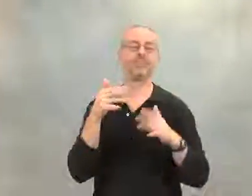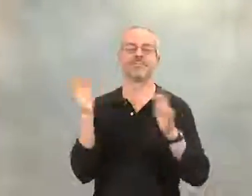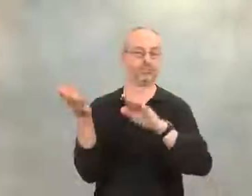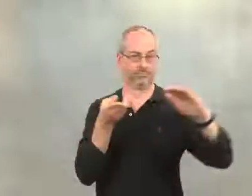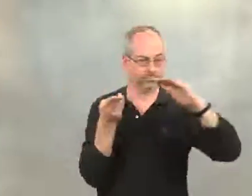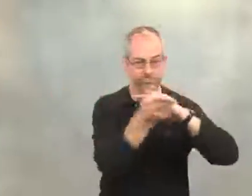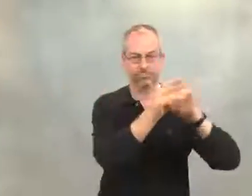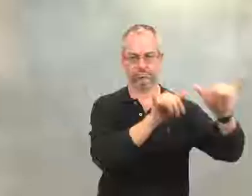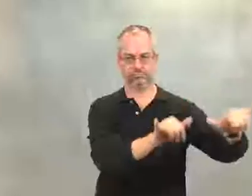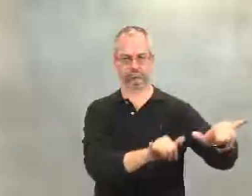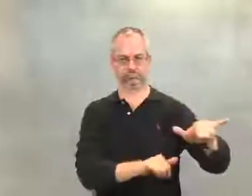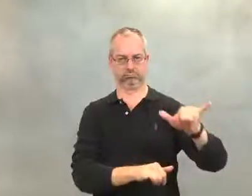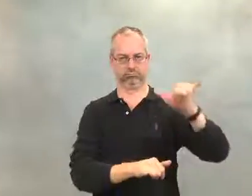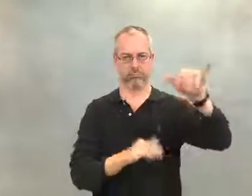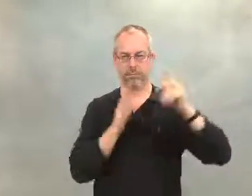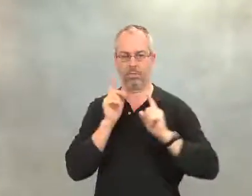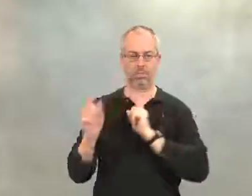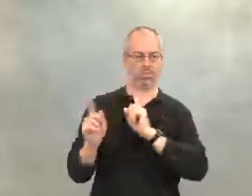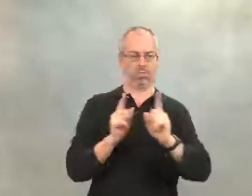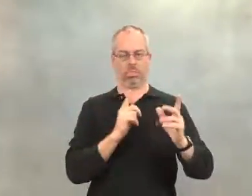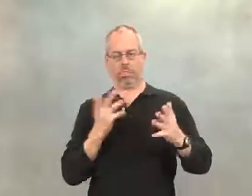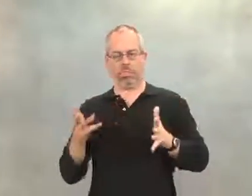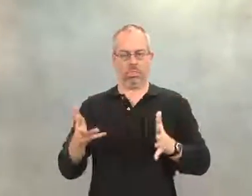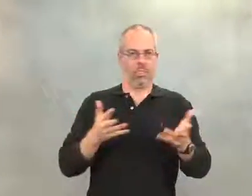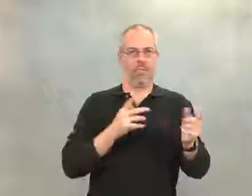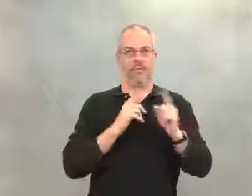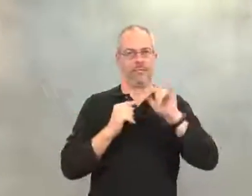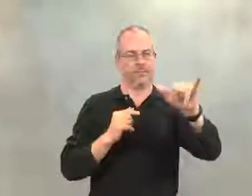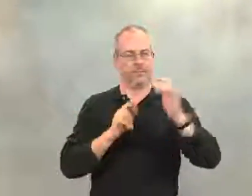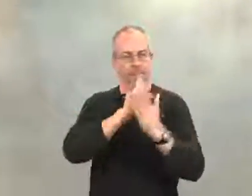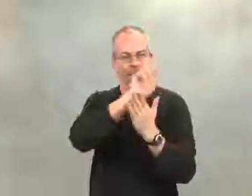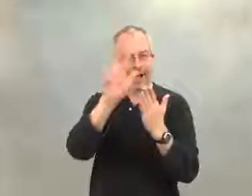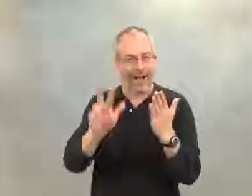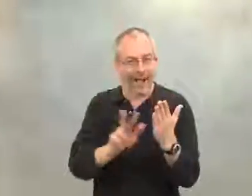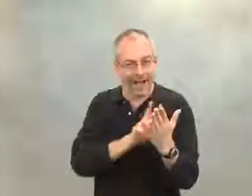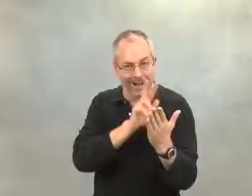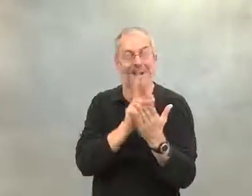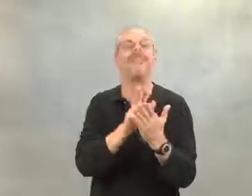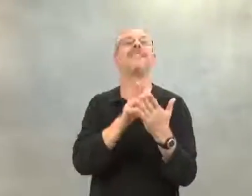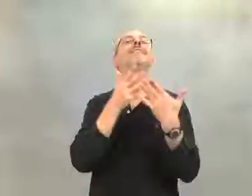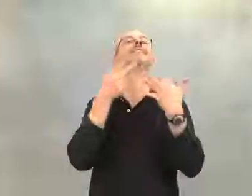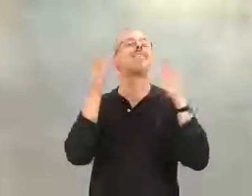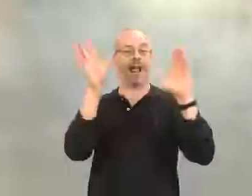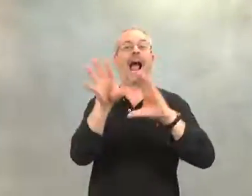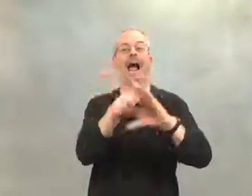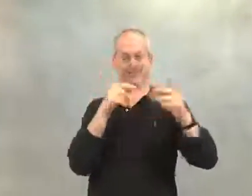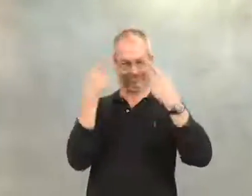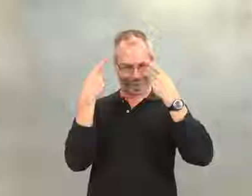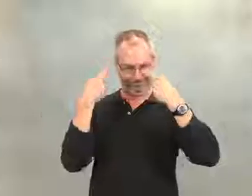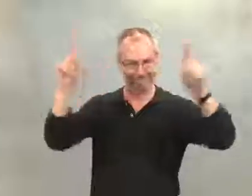I was in surgery for three hours, and they were worried all that time.